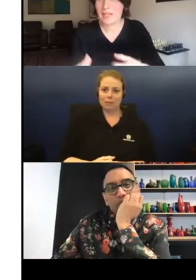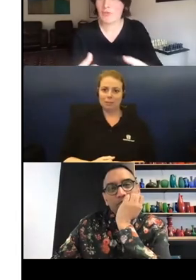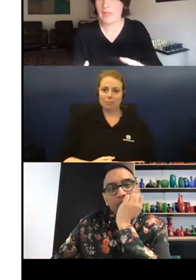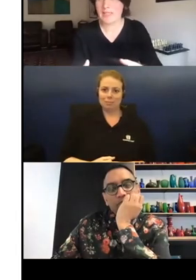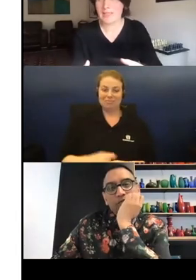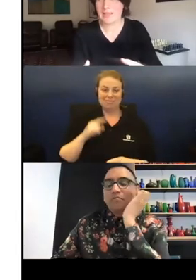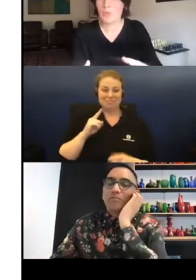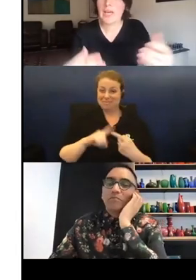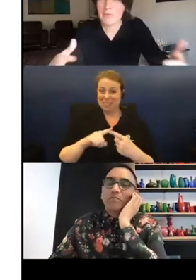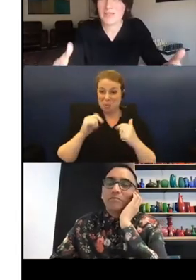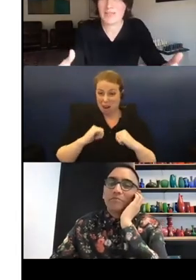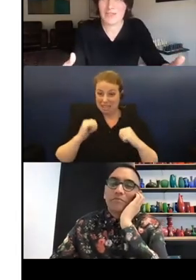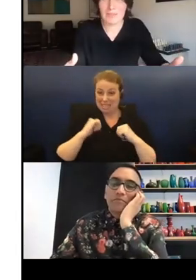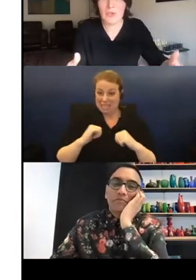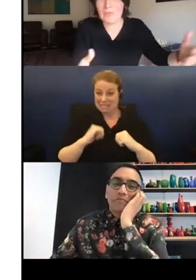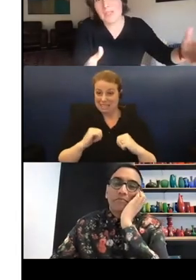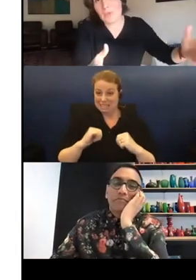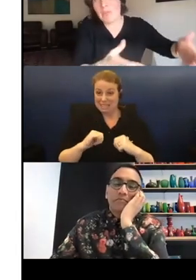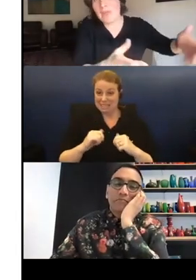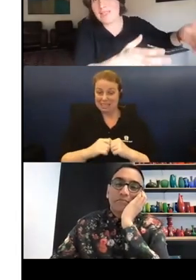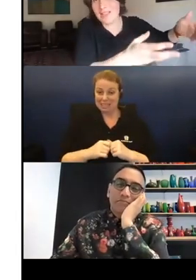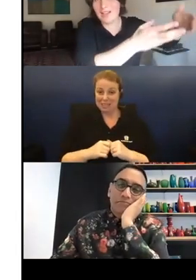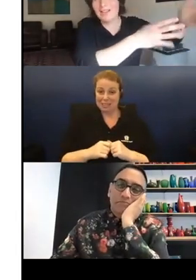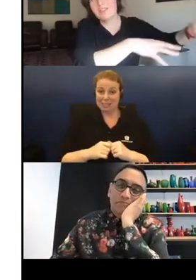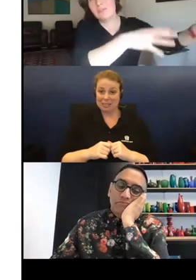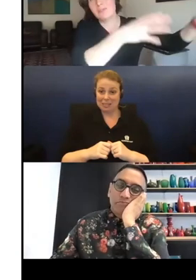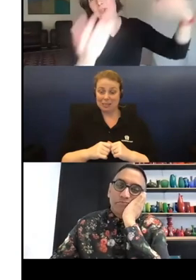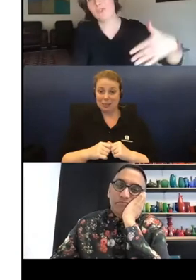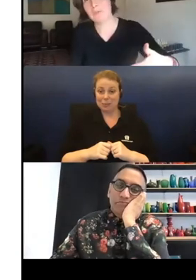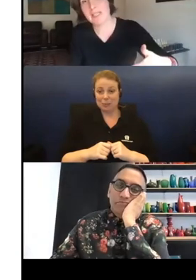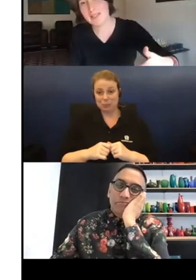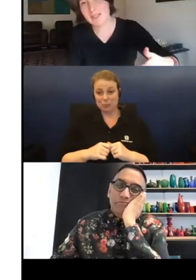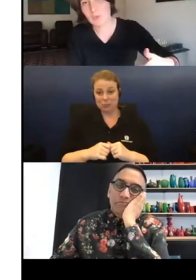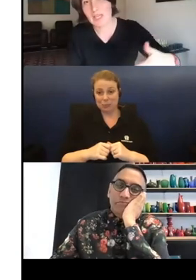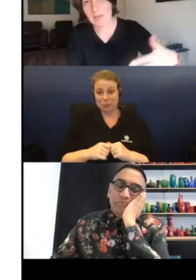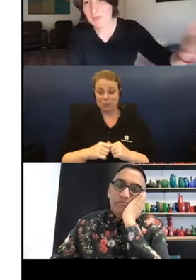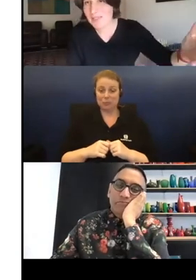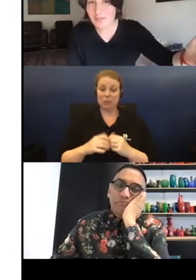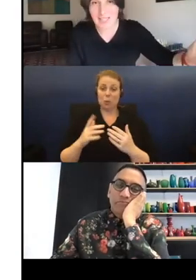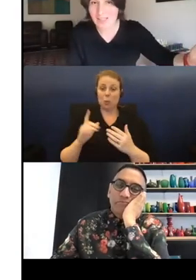pieces what happens if the monuments are fallen off the pedestal what happens if they are like